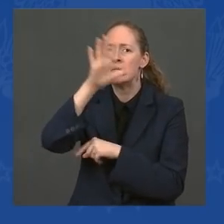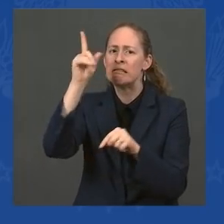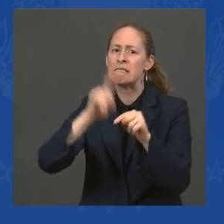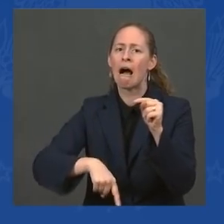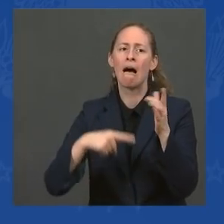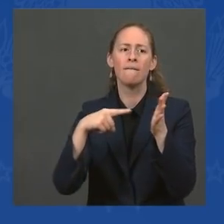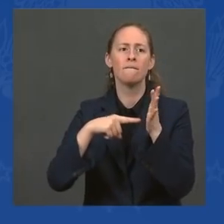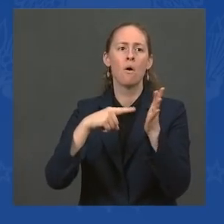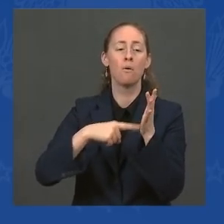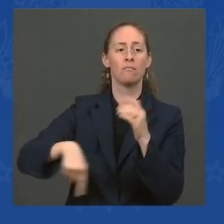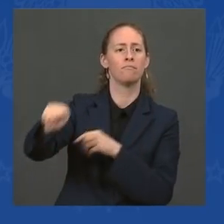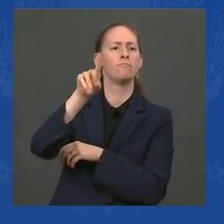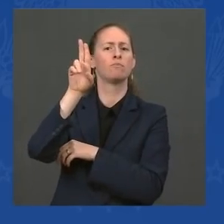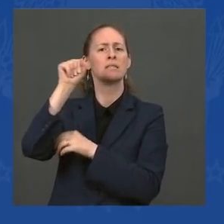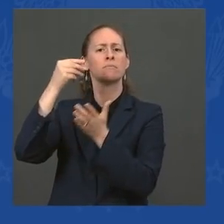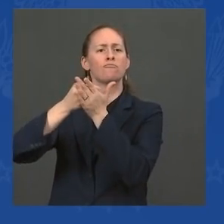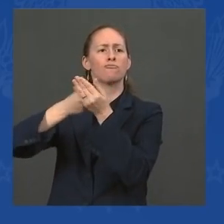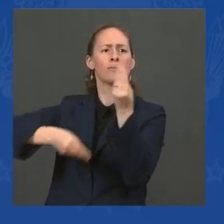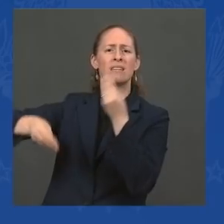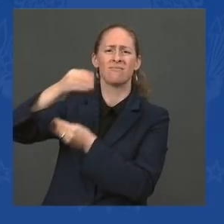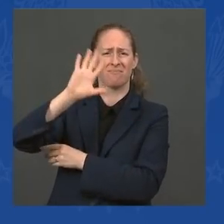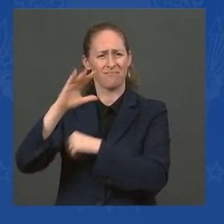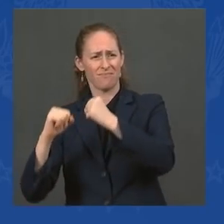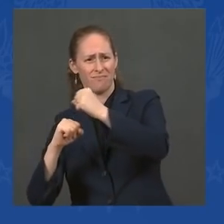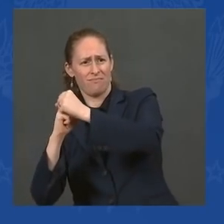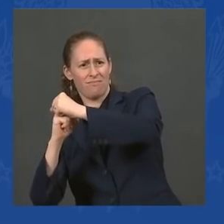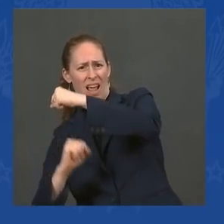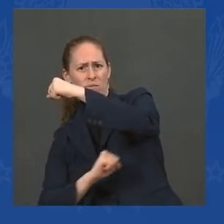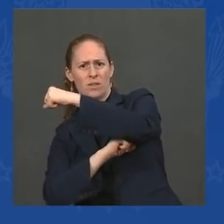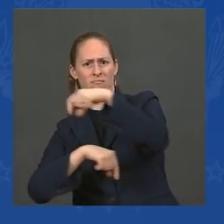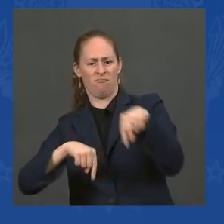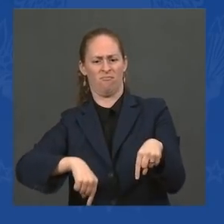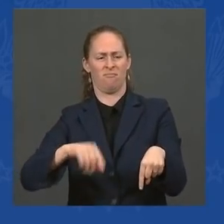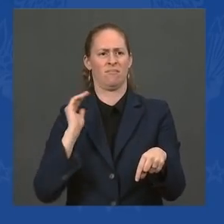is the bedrock of our financial system domestically and globally,